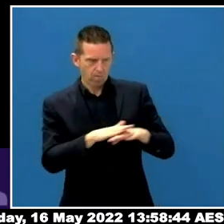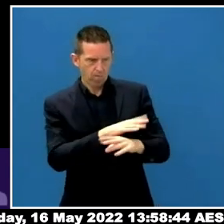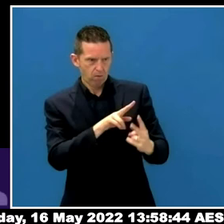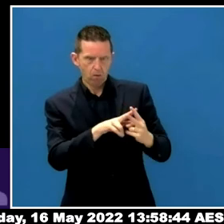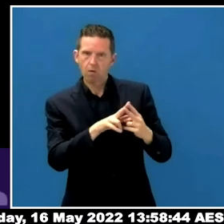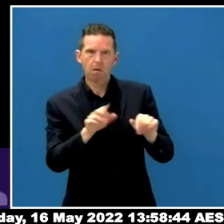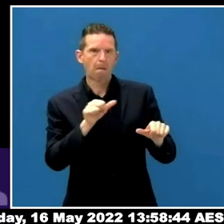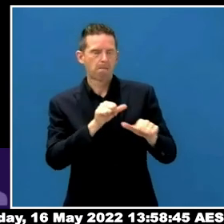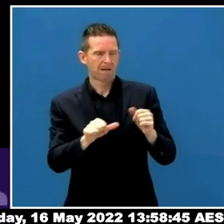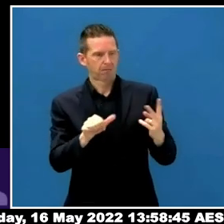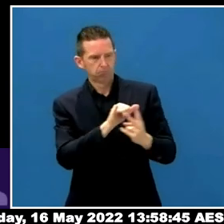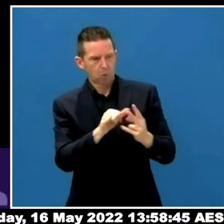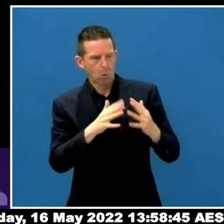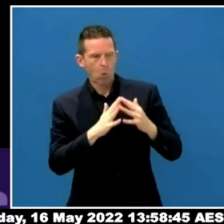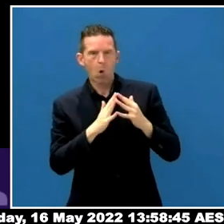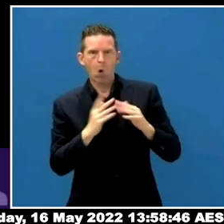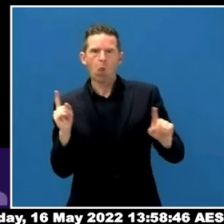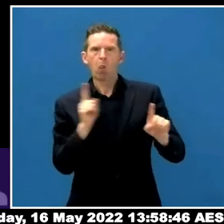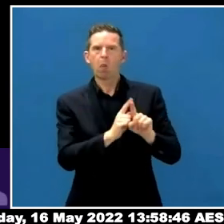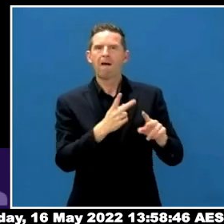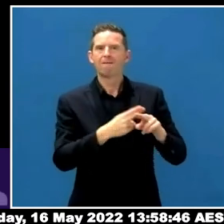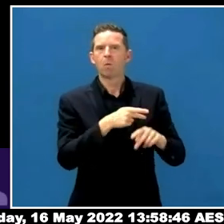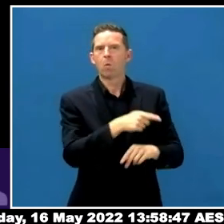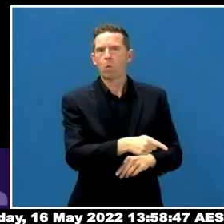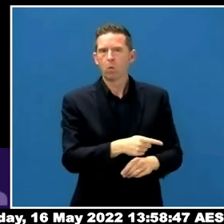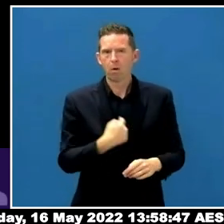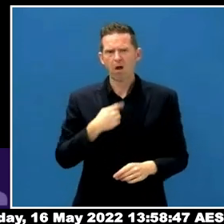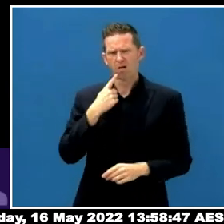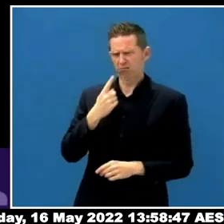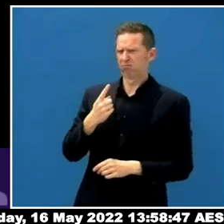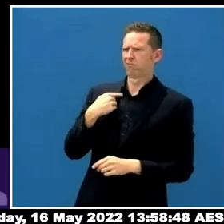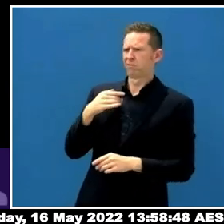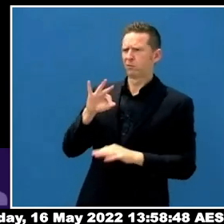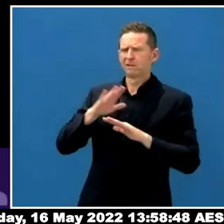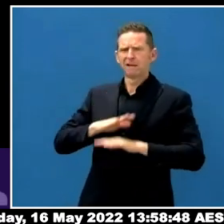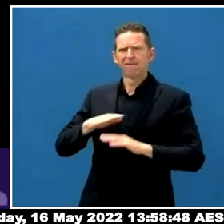And I told her that that was not good enough, that it had already been previously